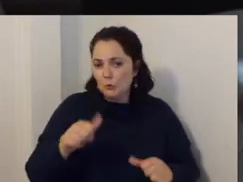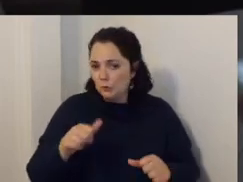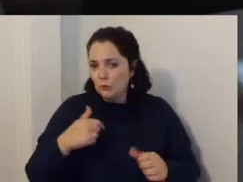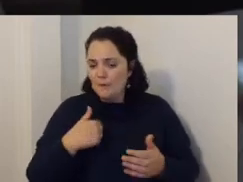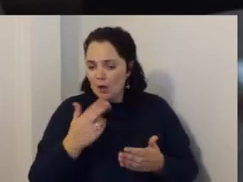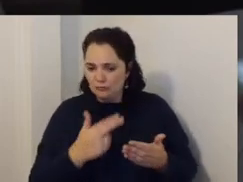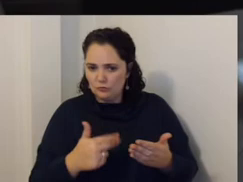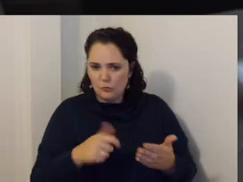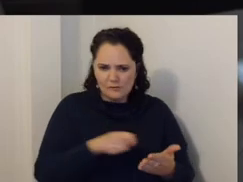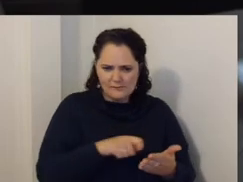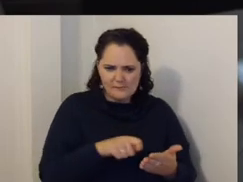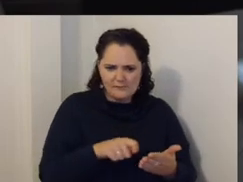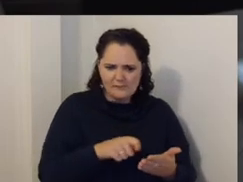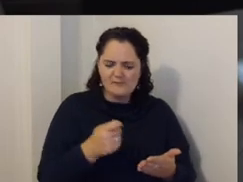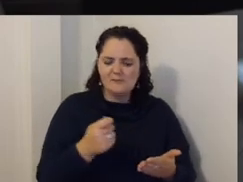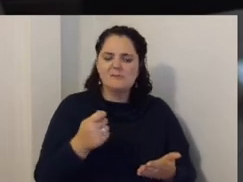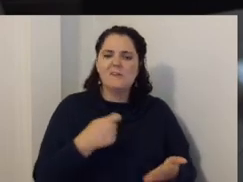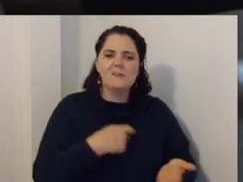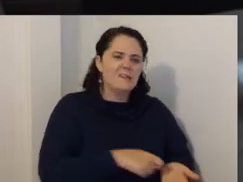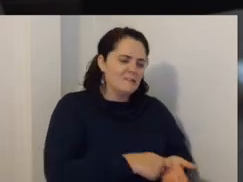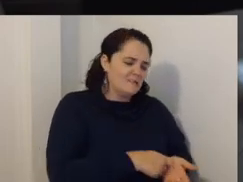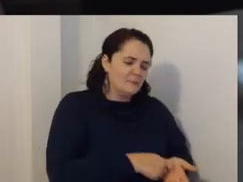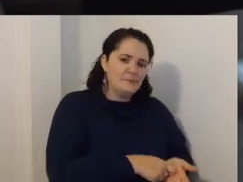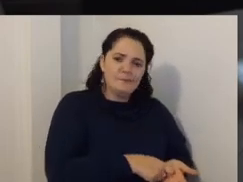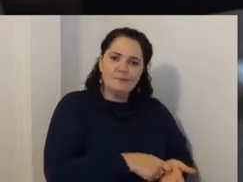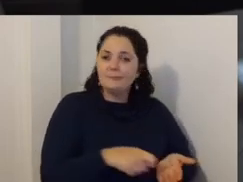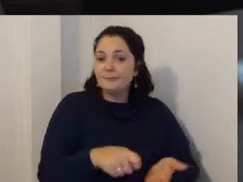because you will find that your eraser does get with especially those of you who are working the